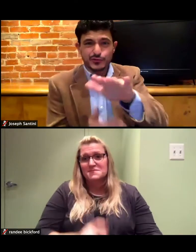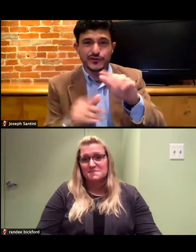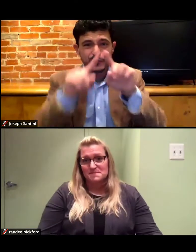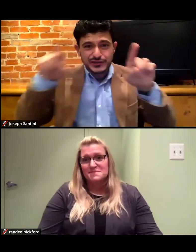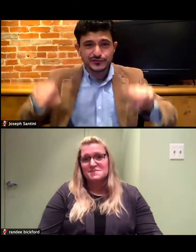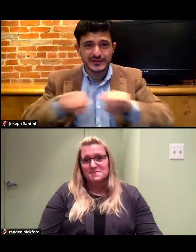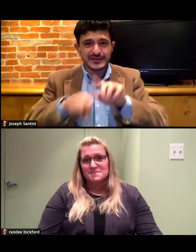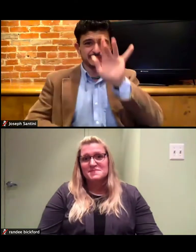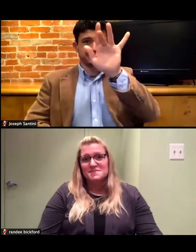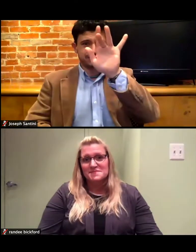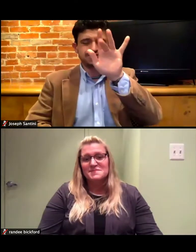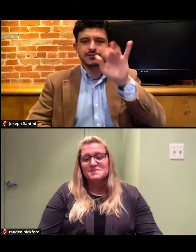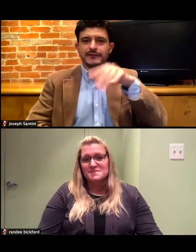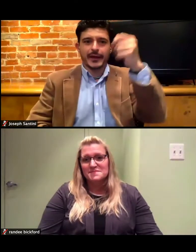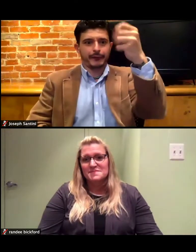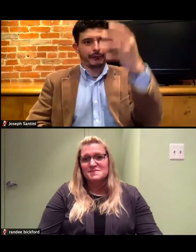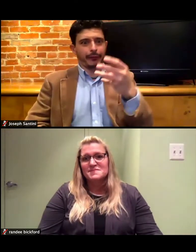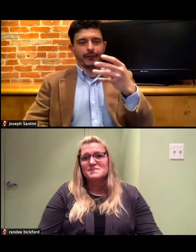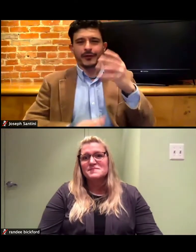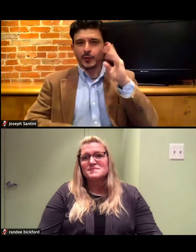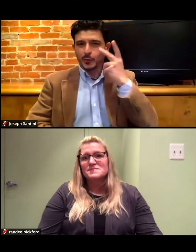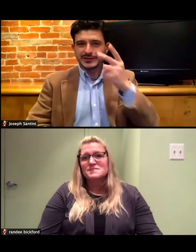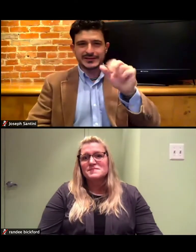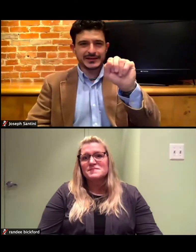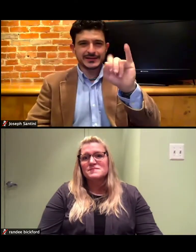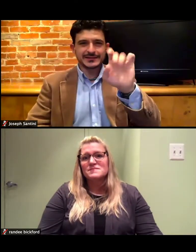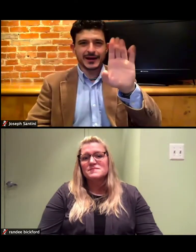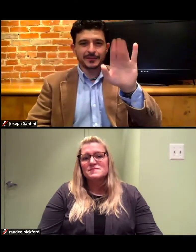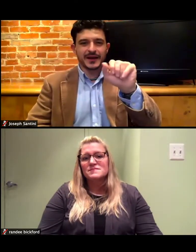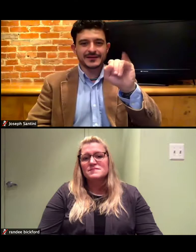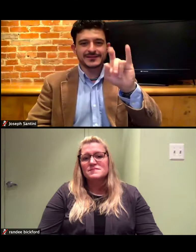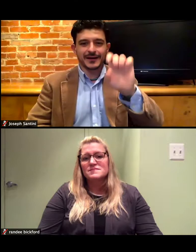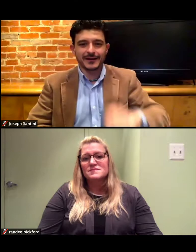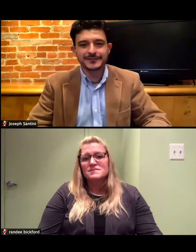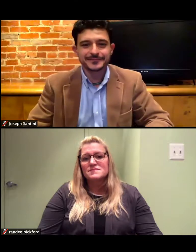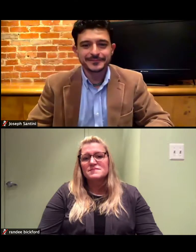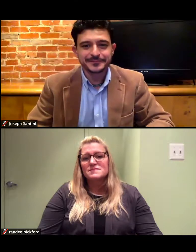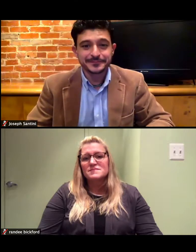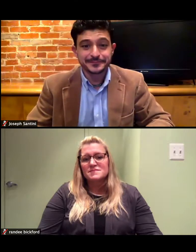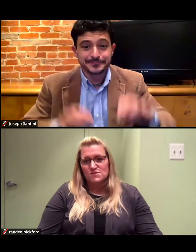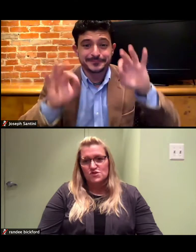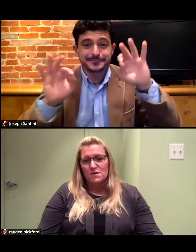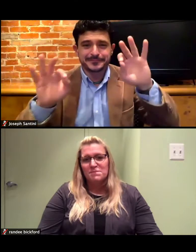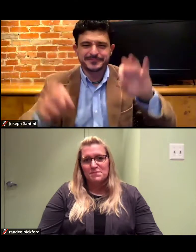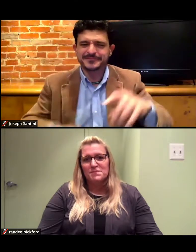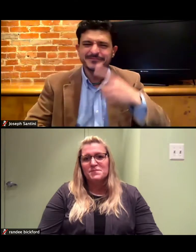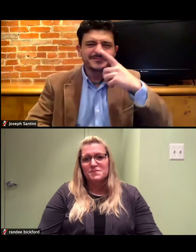And like was said, it's in the top middle of your screen. If you click the drop down menu,